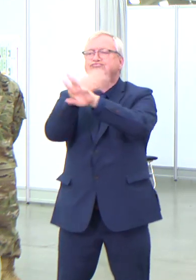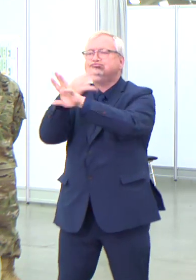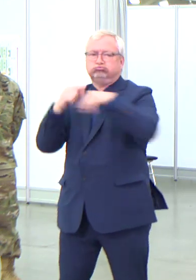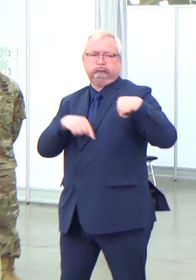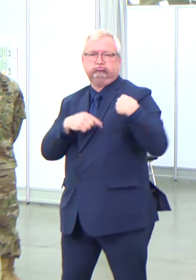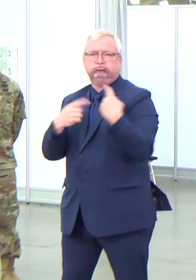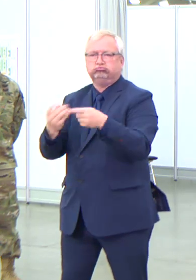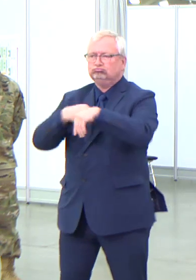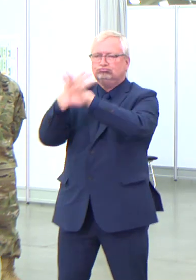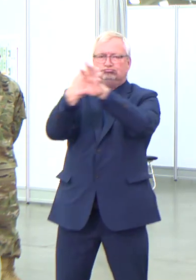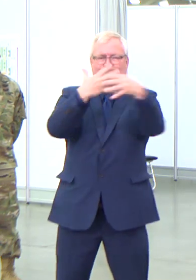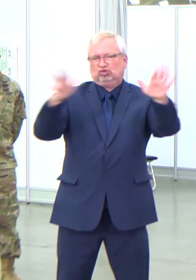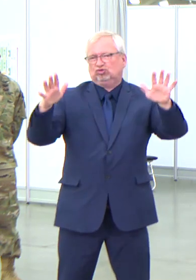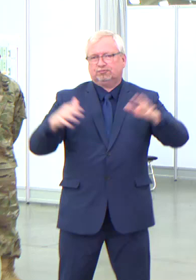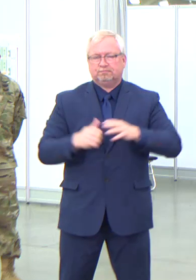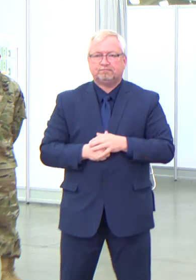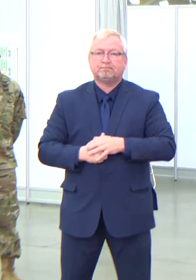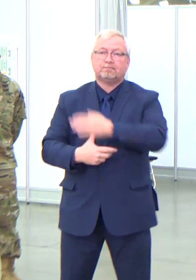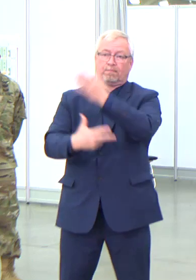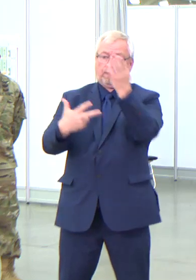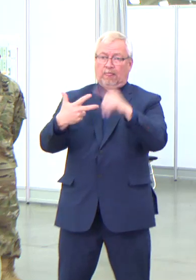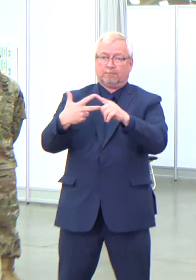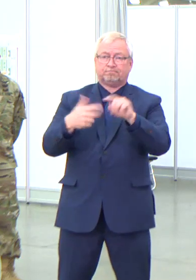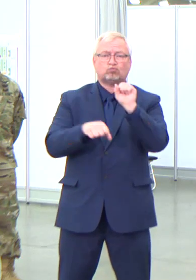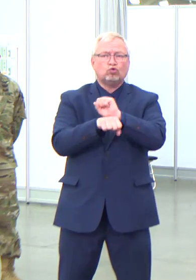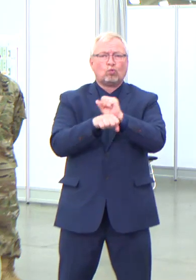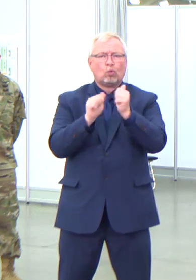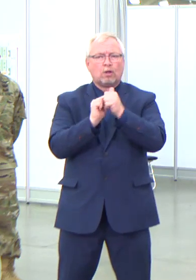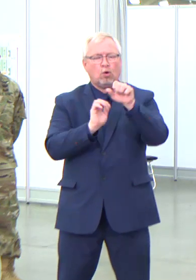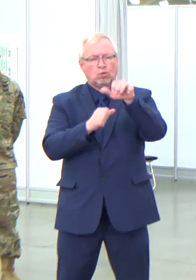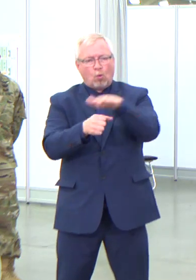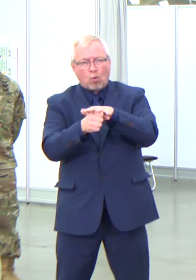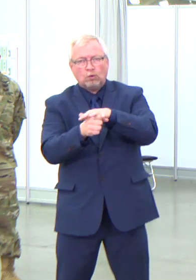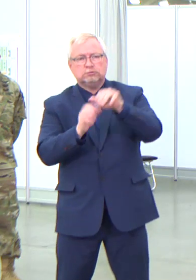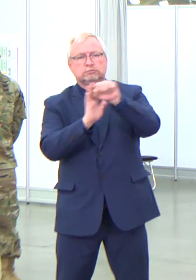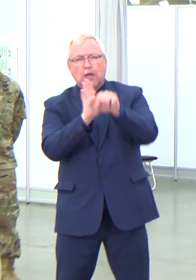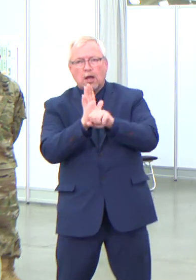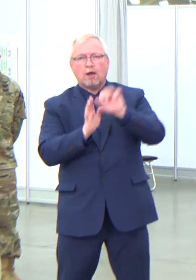working with local, state, and federal government and partners to prepare for what we believe to